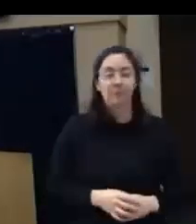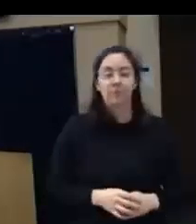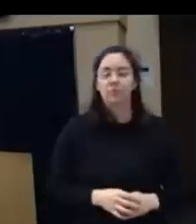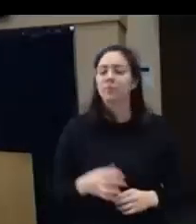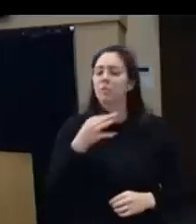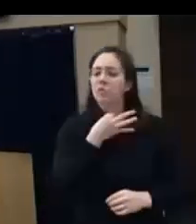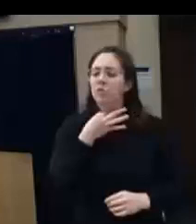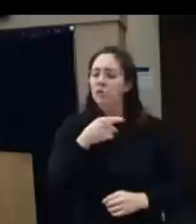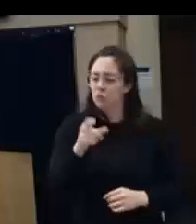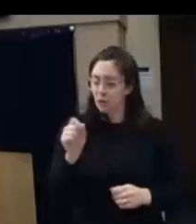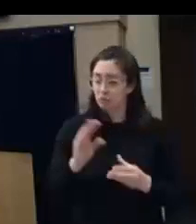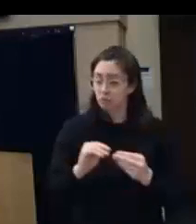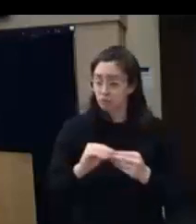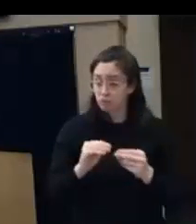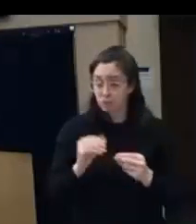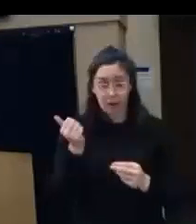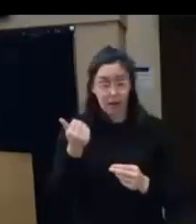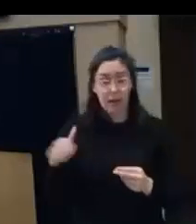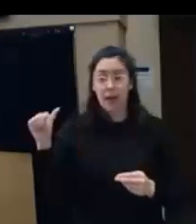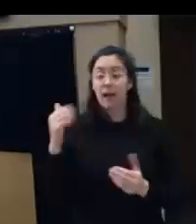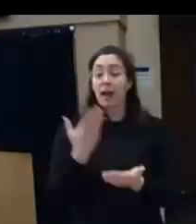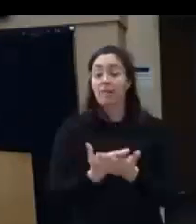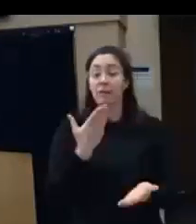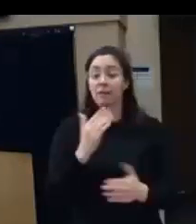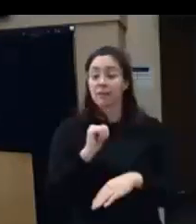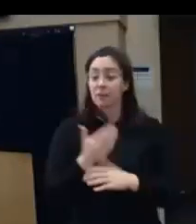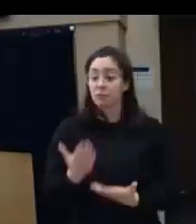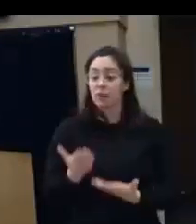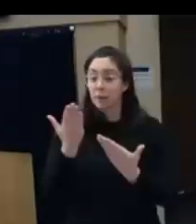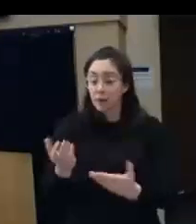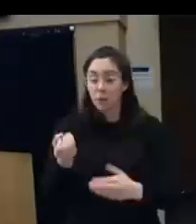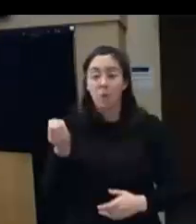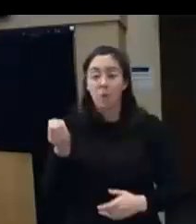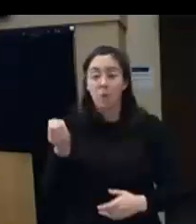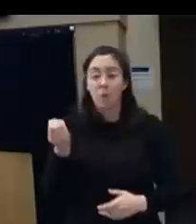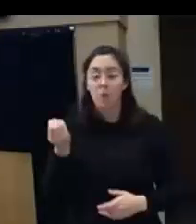speak a little to if there's any current like evidence-based recommendations or where we are